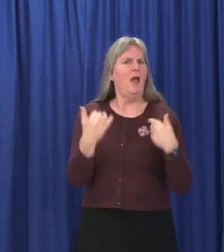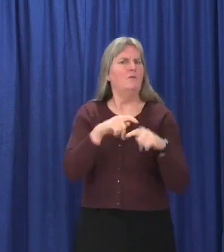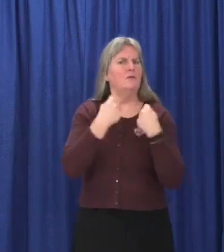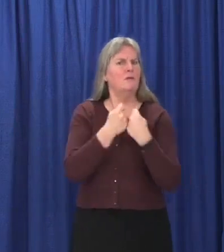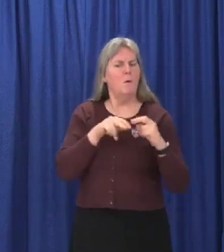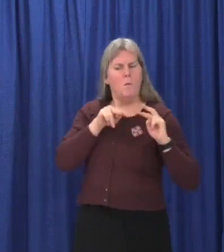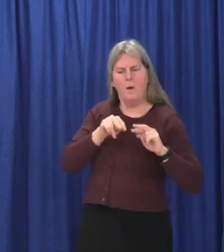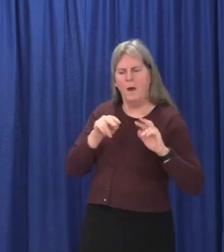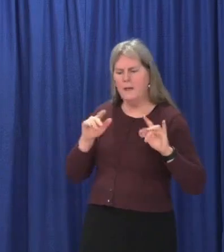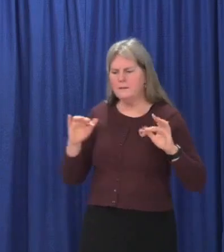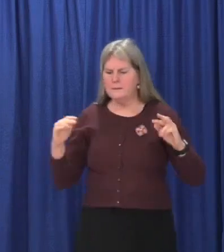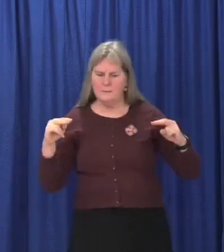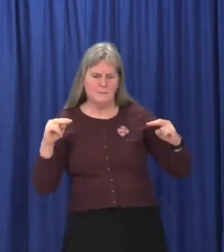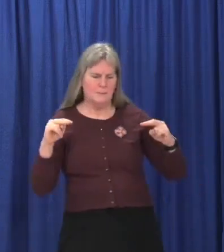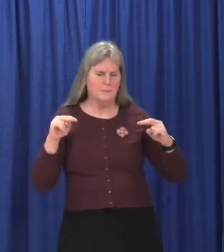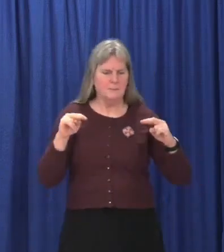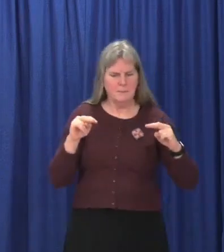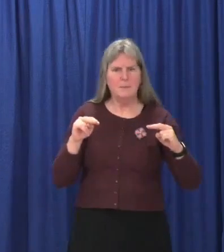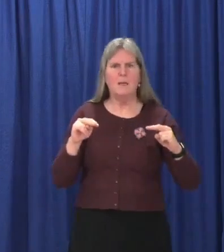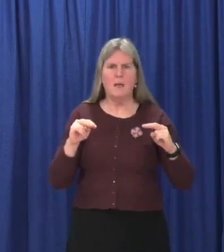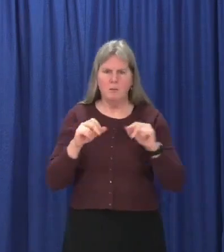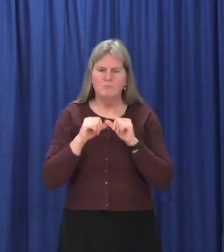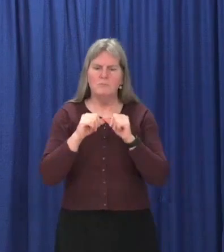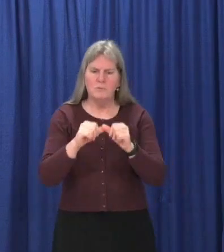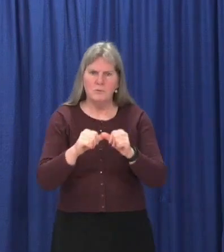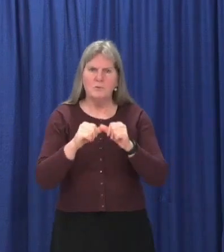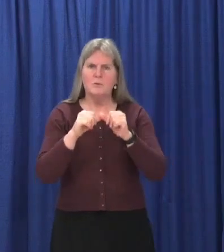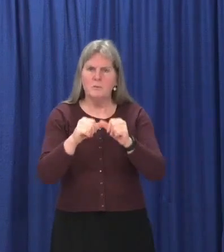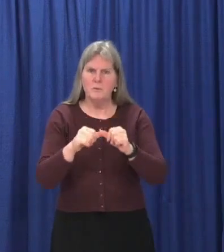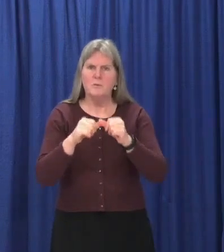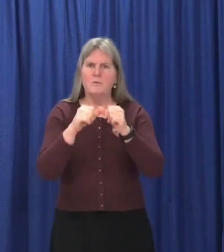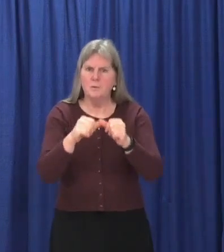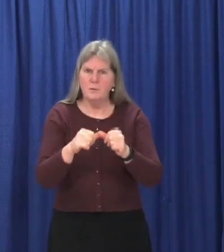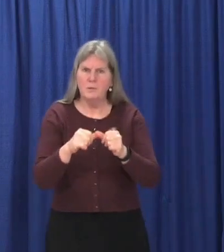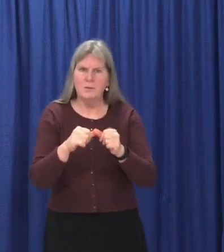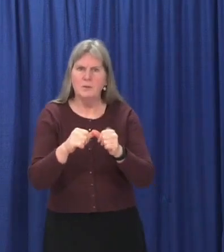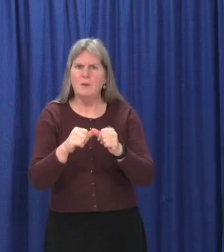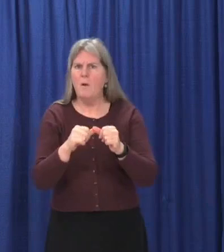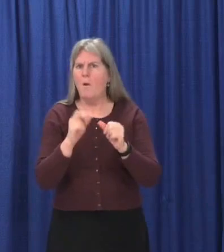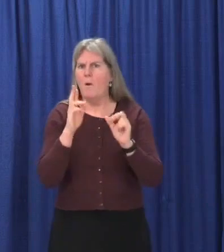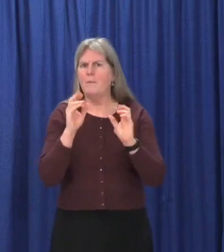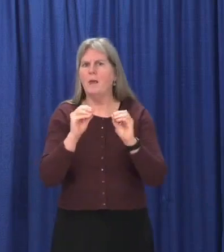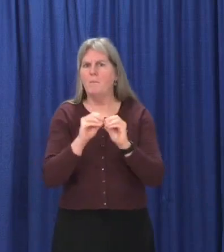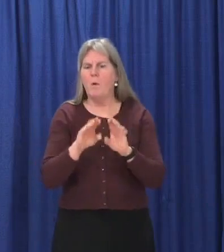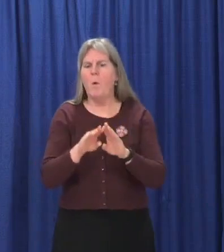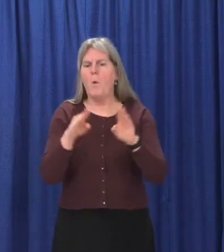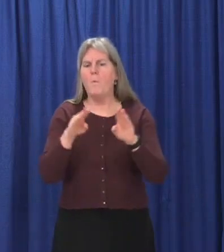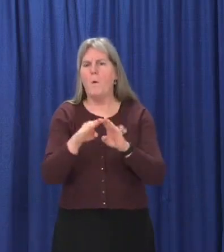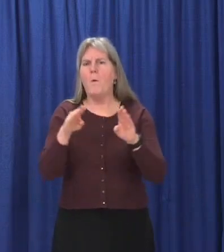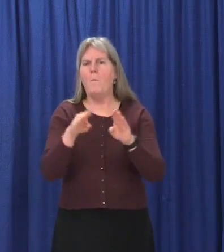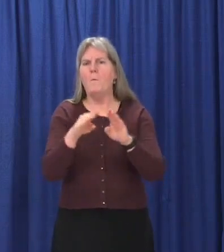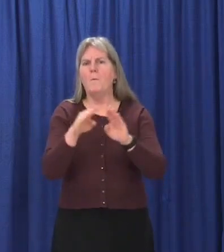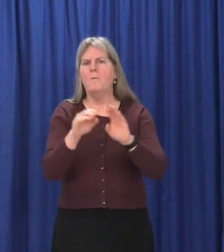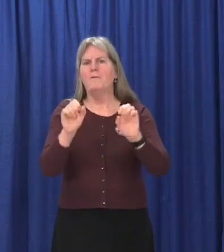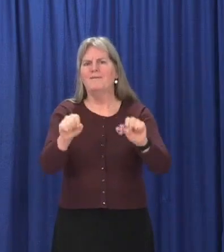in the right direction. And hopefully we'll be able to be in a position to continue to loosen public health measures if we stay on this